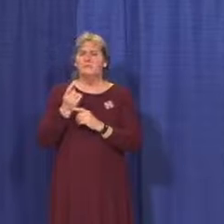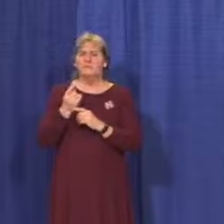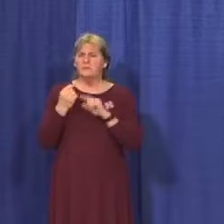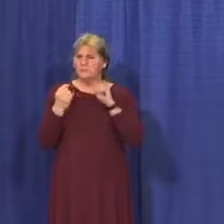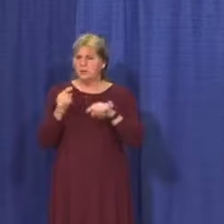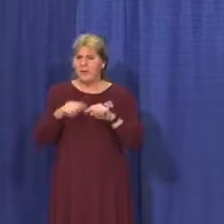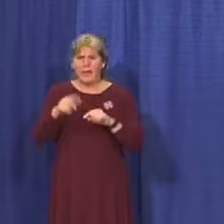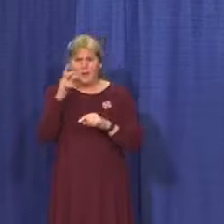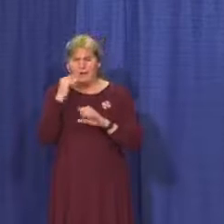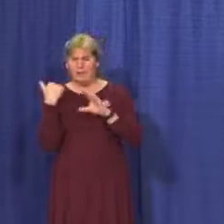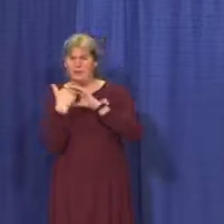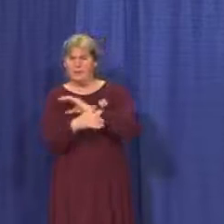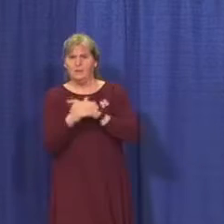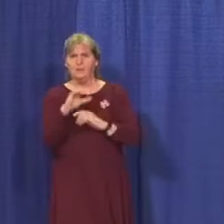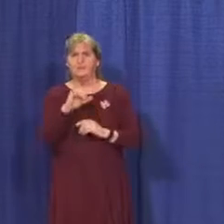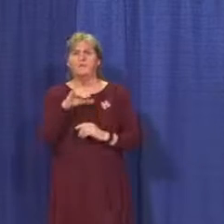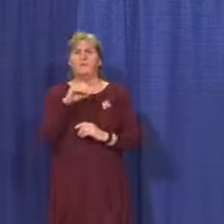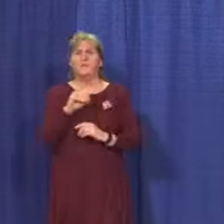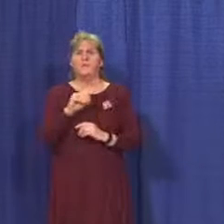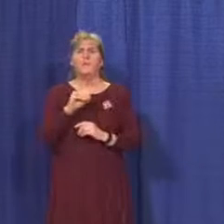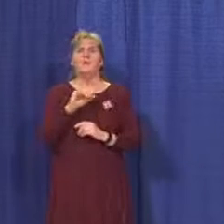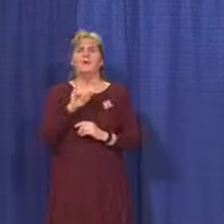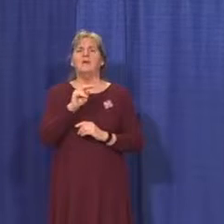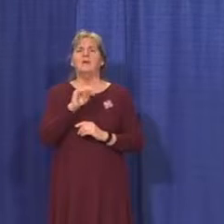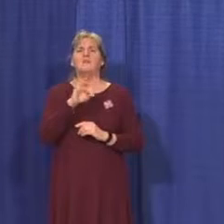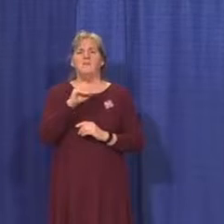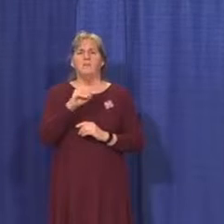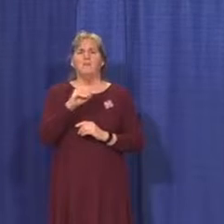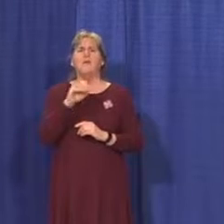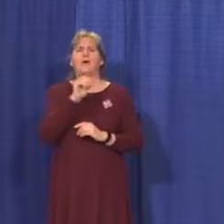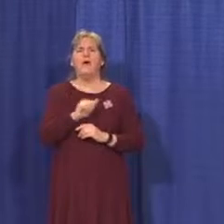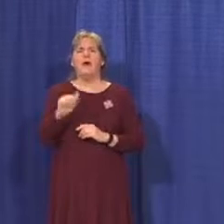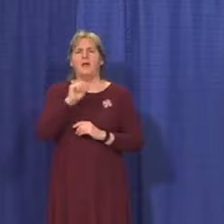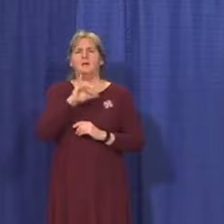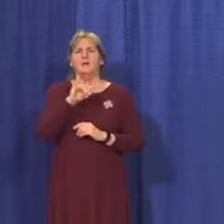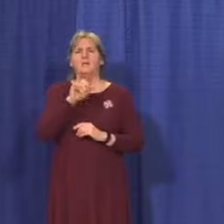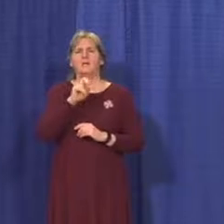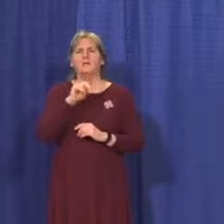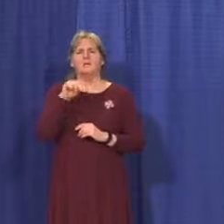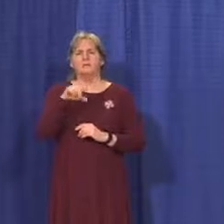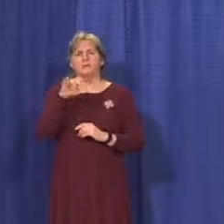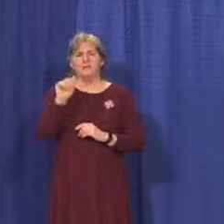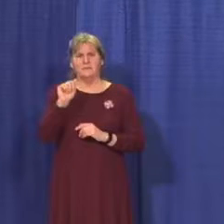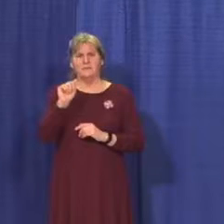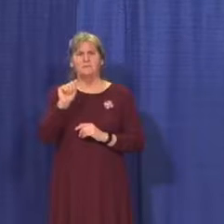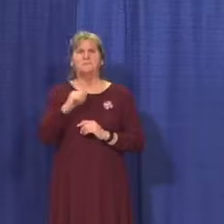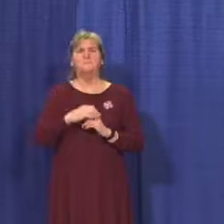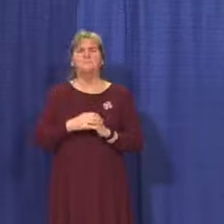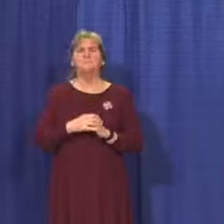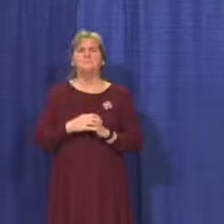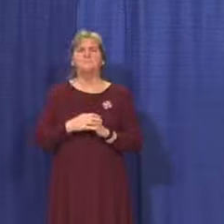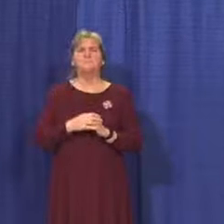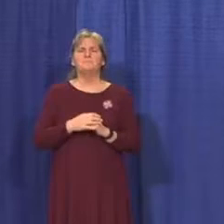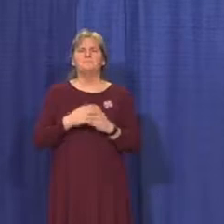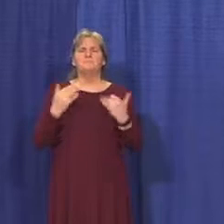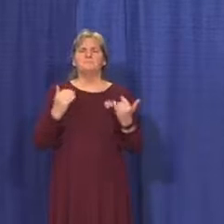e-mail ecoinfo@gov.yk.ca. I will now hand it over to our